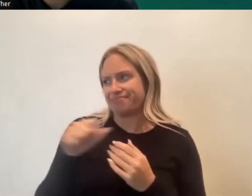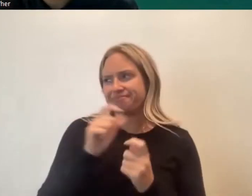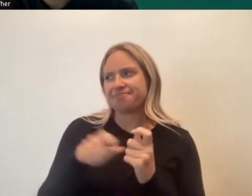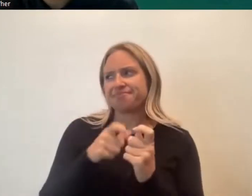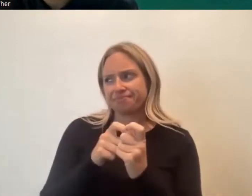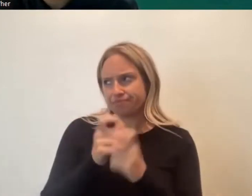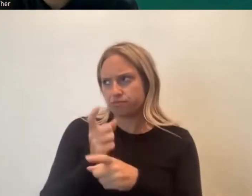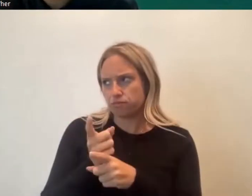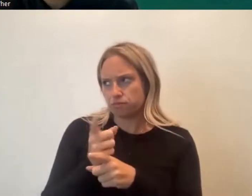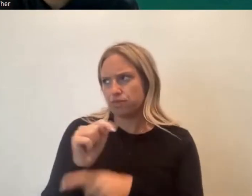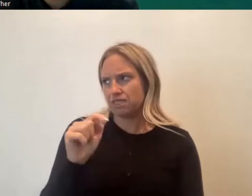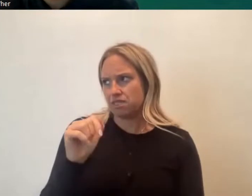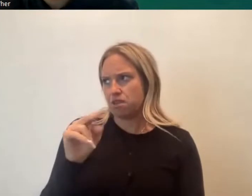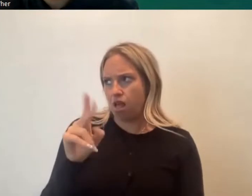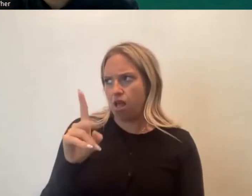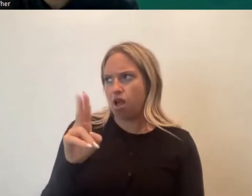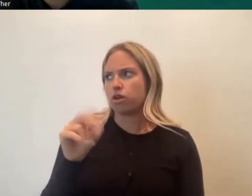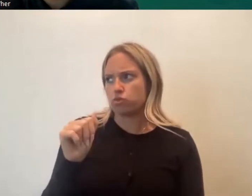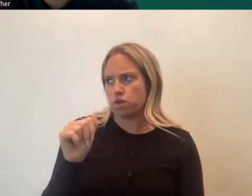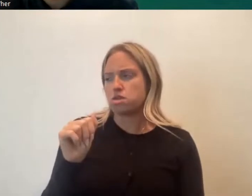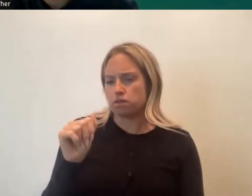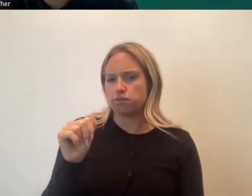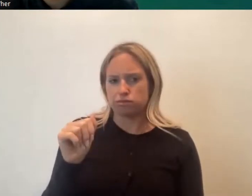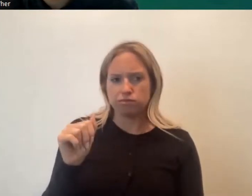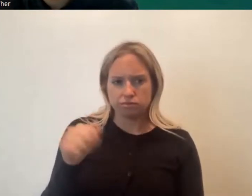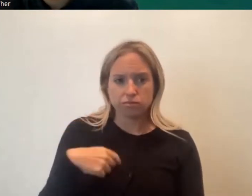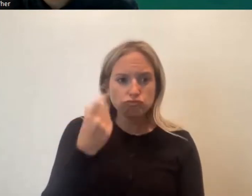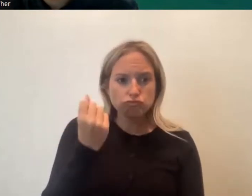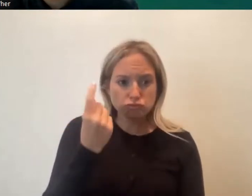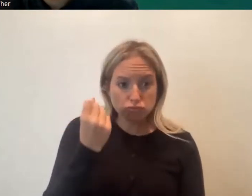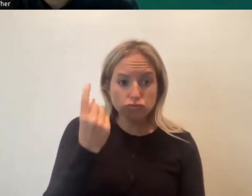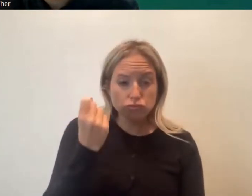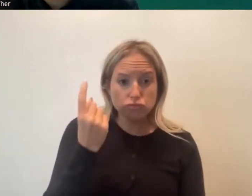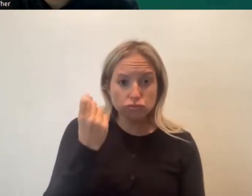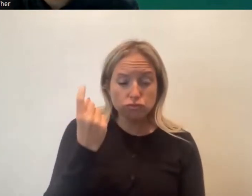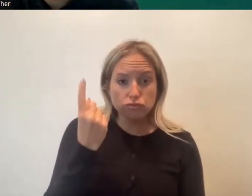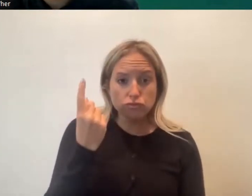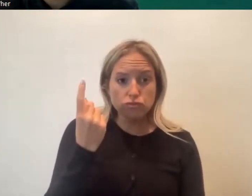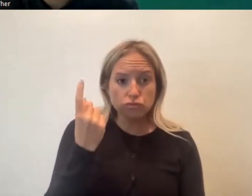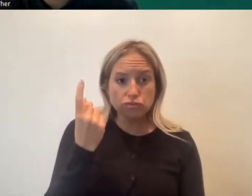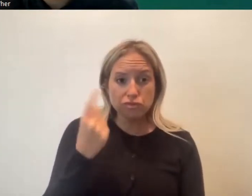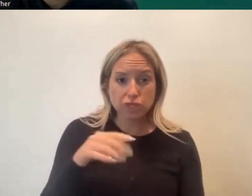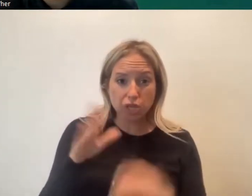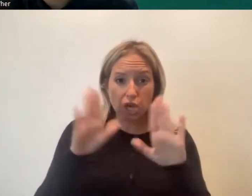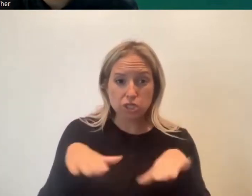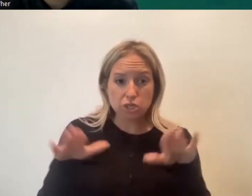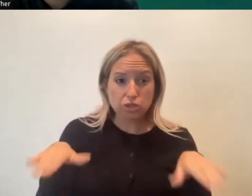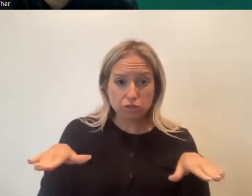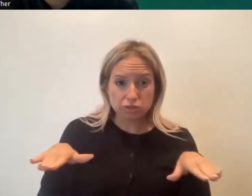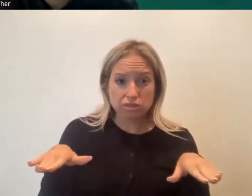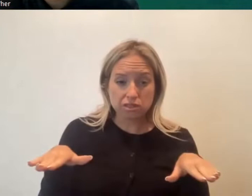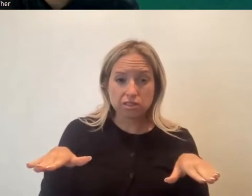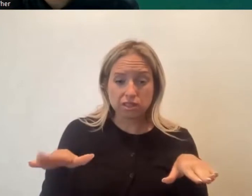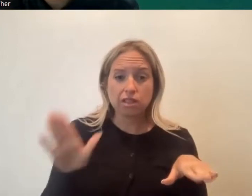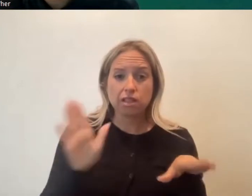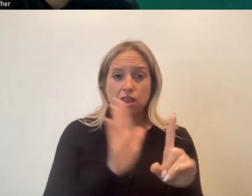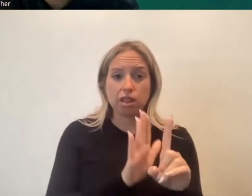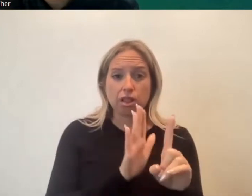So it makes sense that the children's definition of disabilities is a little bit different.